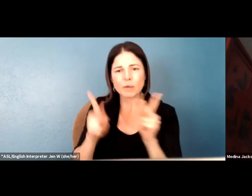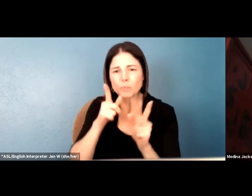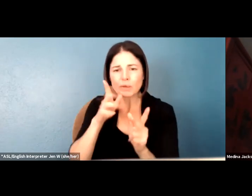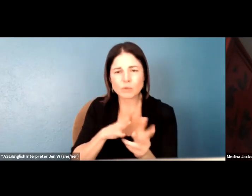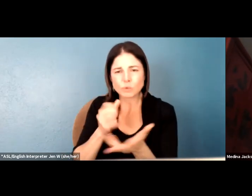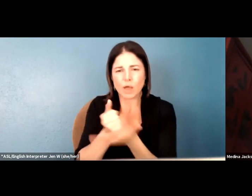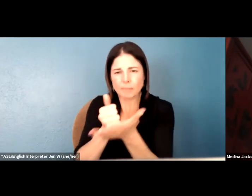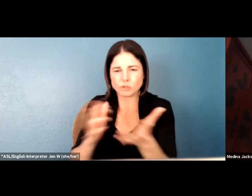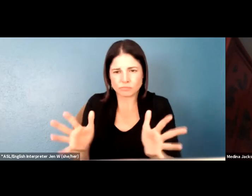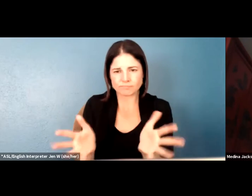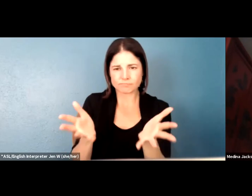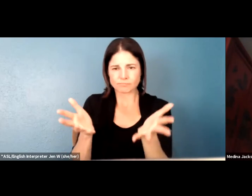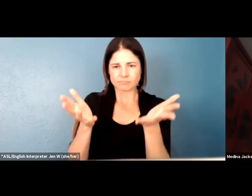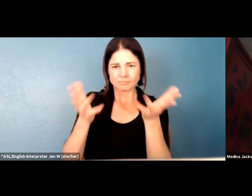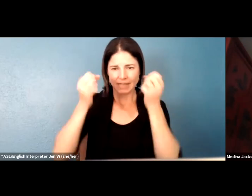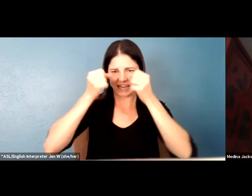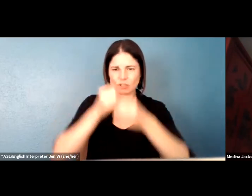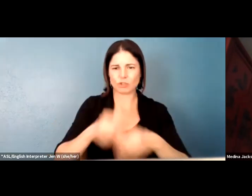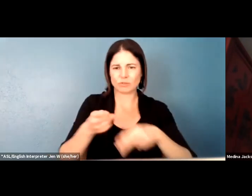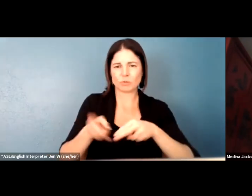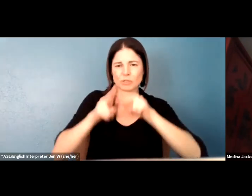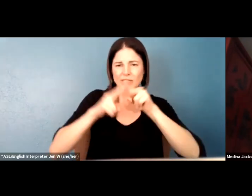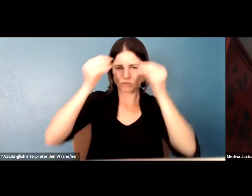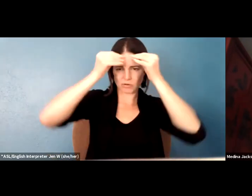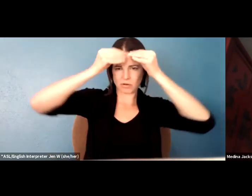your trajectory. Those women you tossed aside after you grew